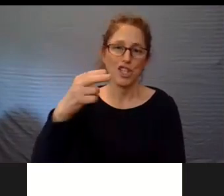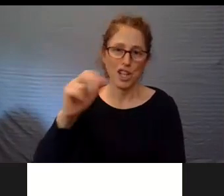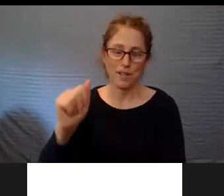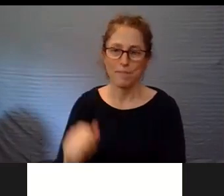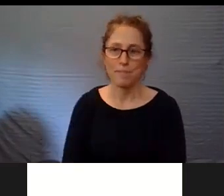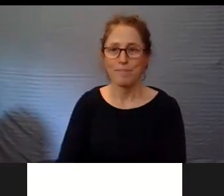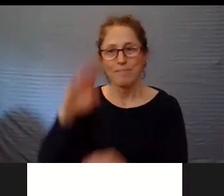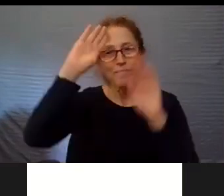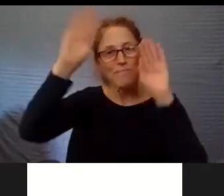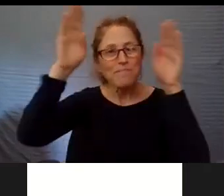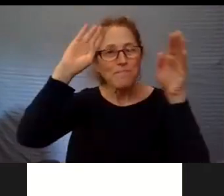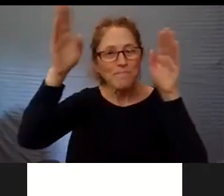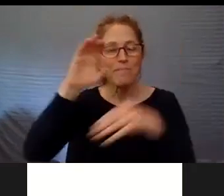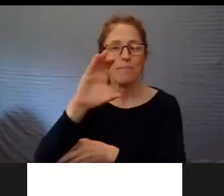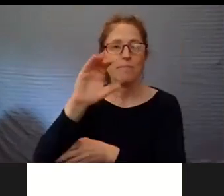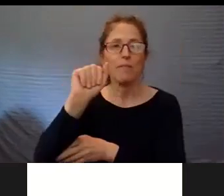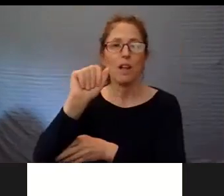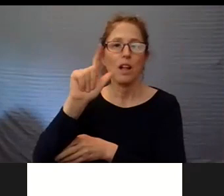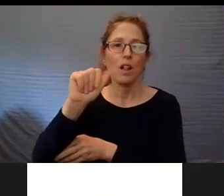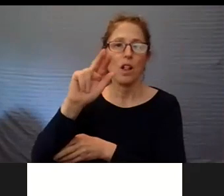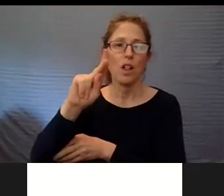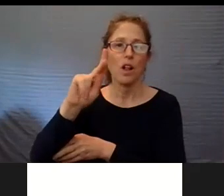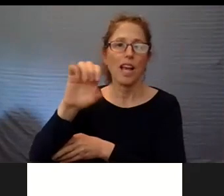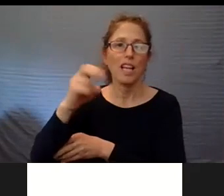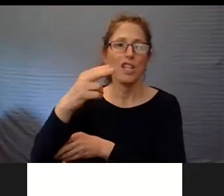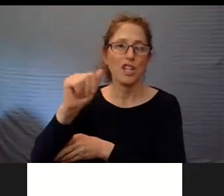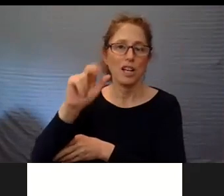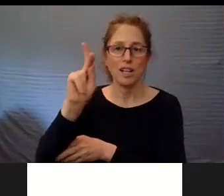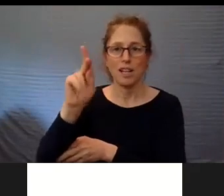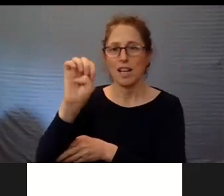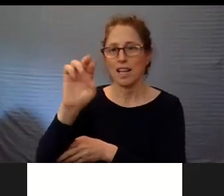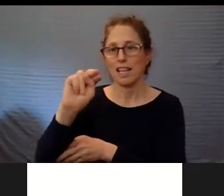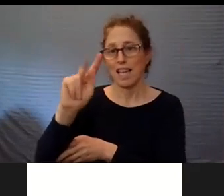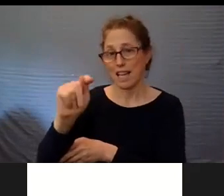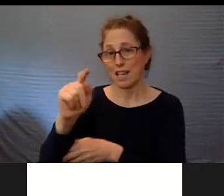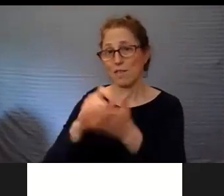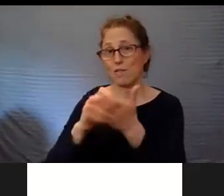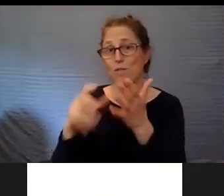Hi, I'm Clarkisha Kent. I'm a writer, for Wear Your Voice magazine.